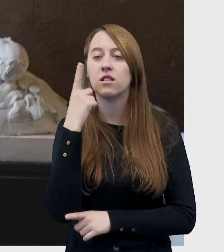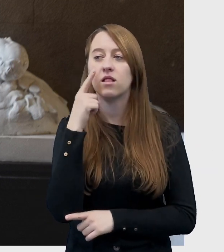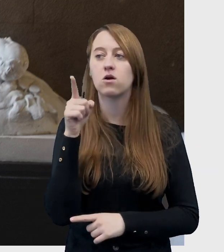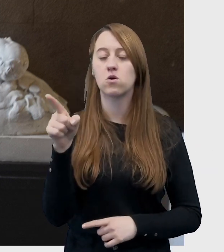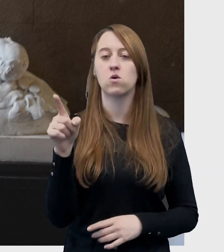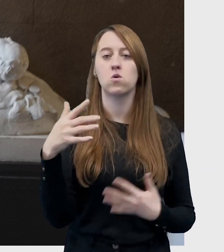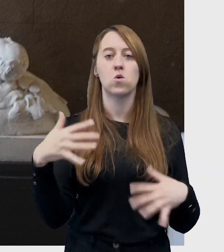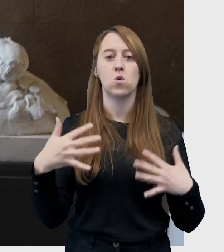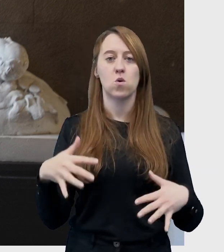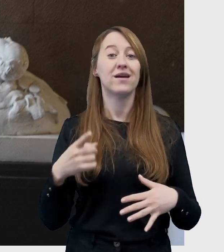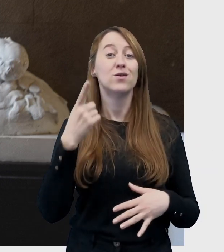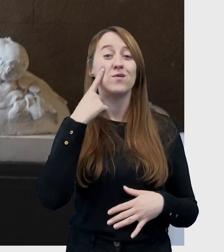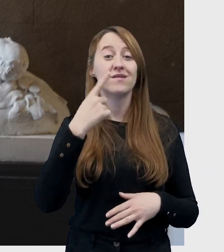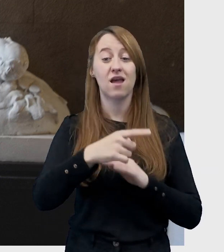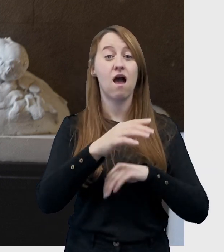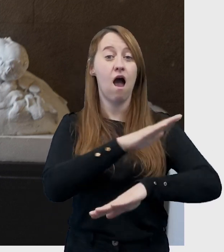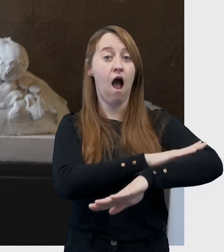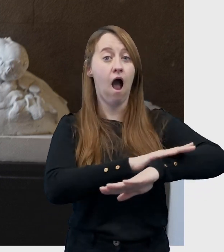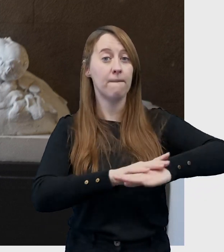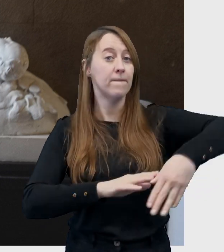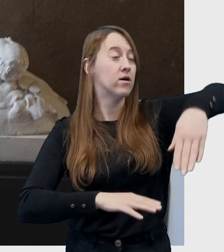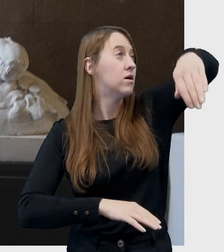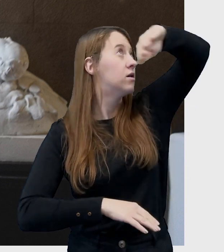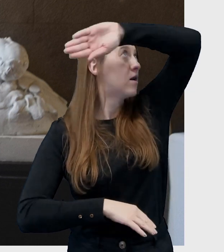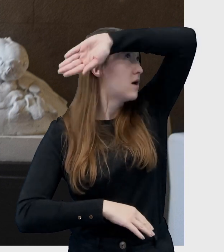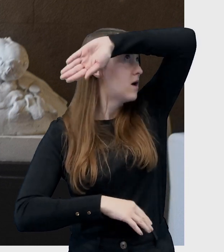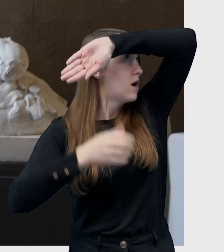You can see the arm which was high above the head has been